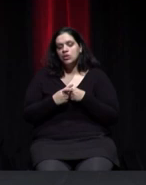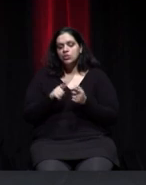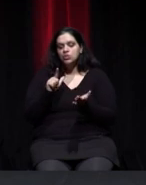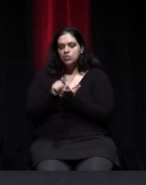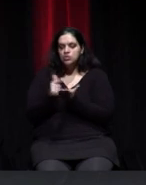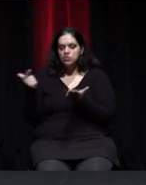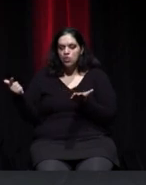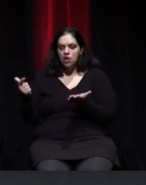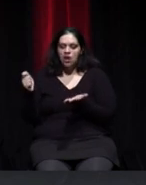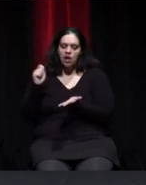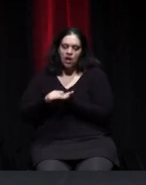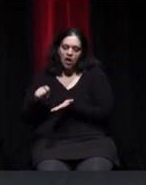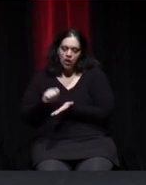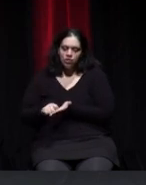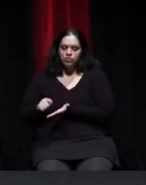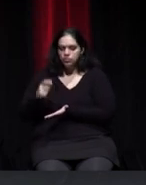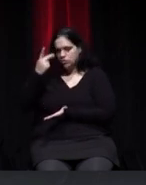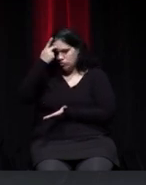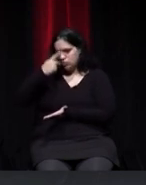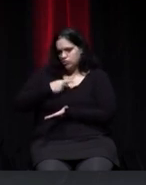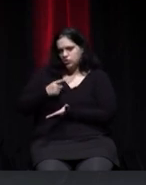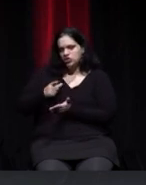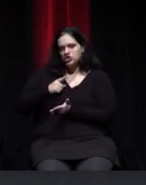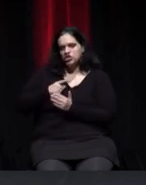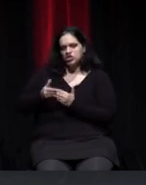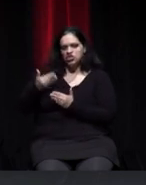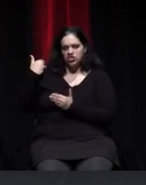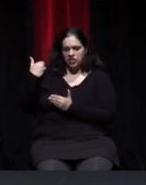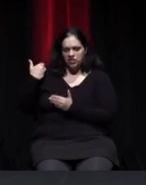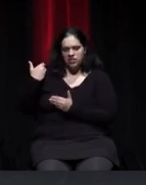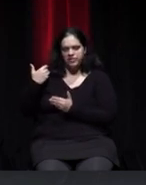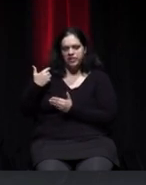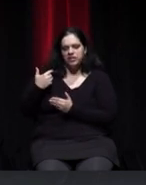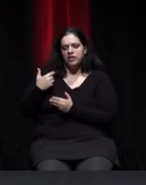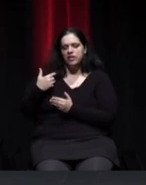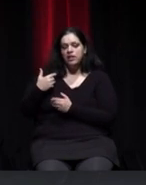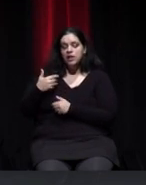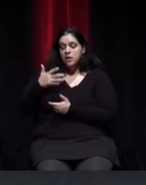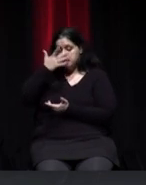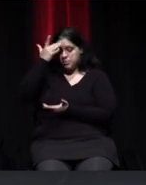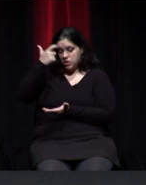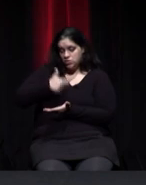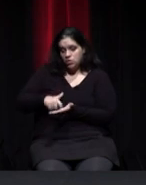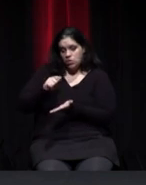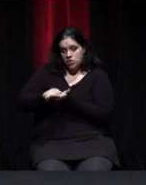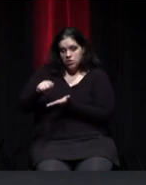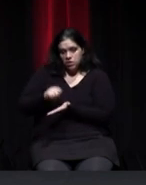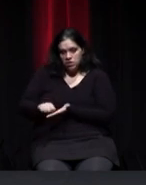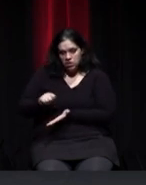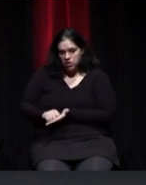that existed at that moment. Who writes starts becoming less important